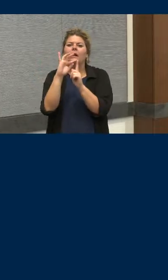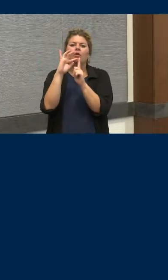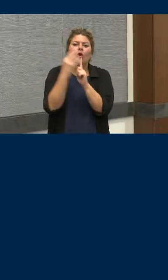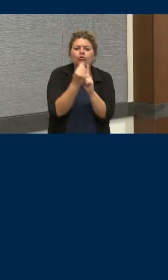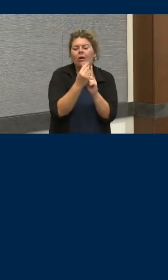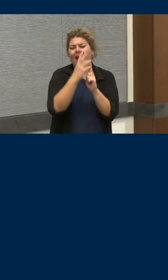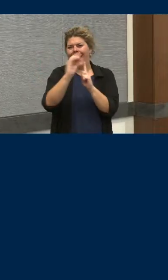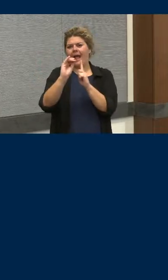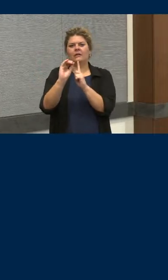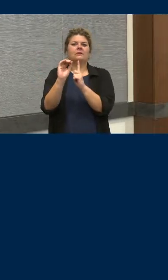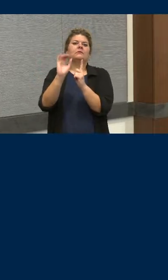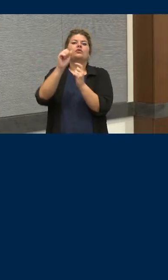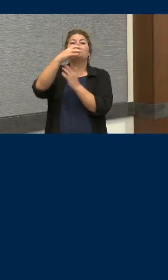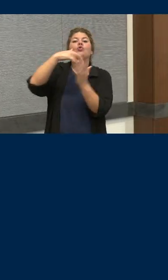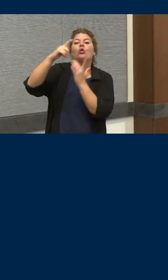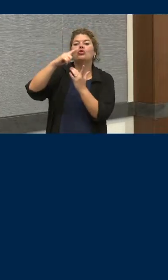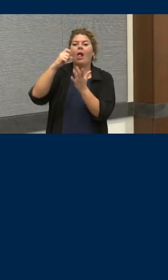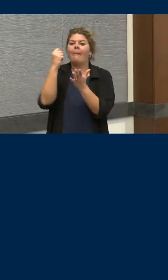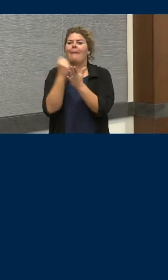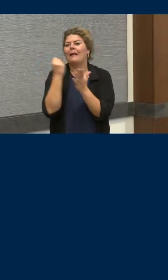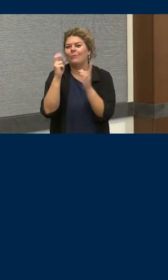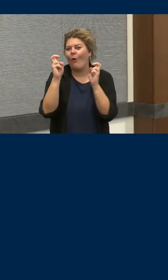tool could transform the